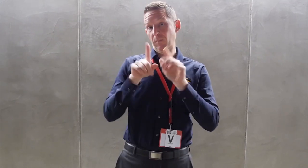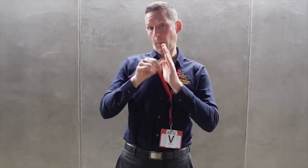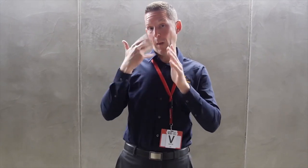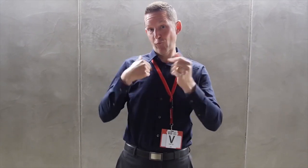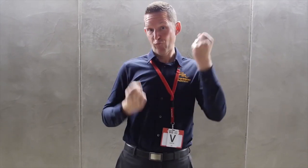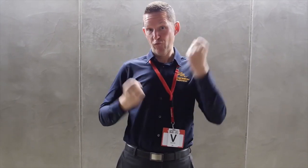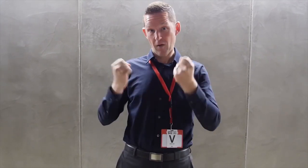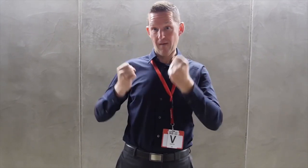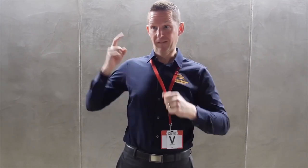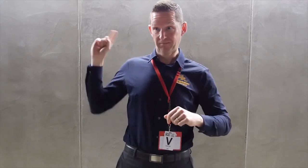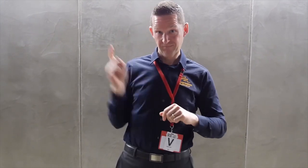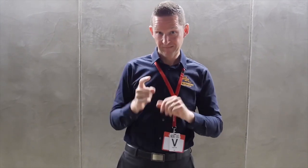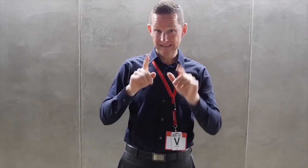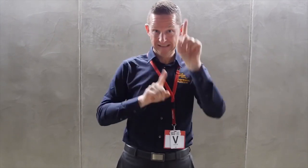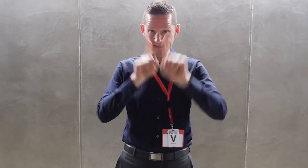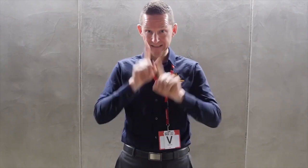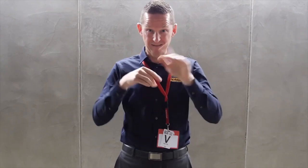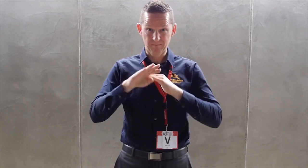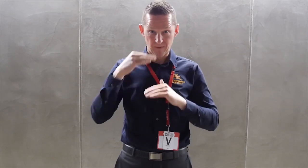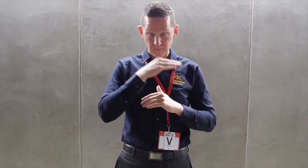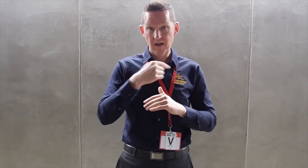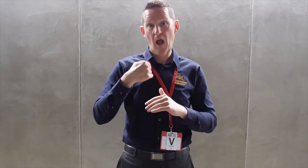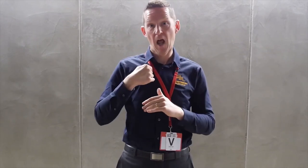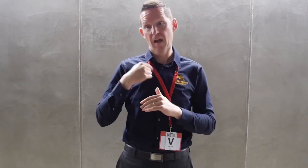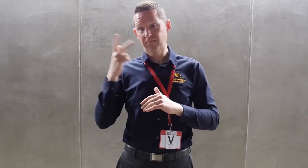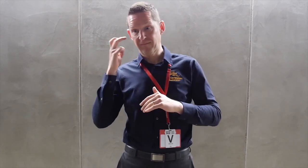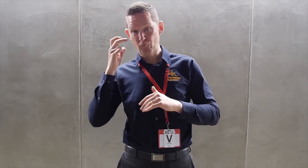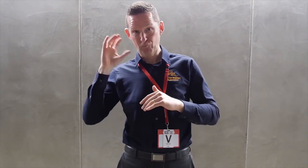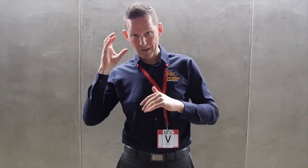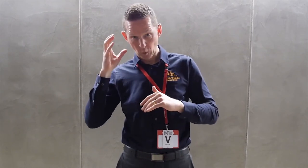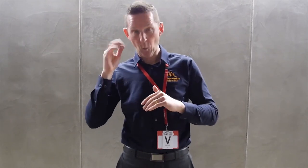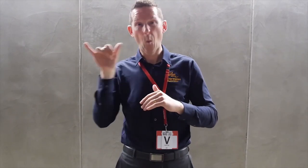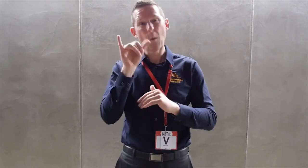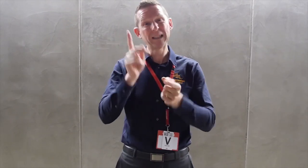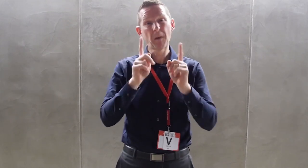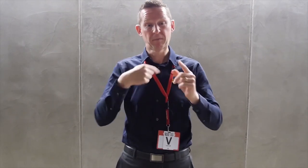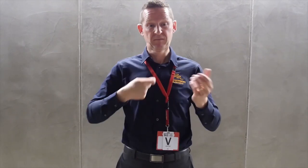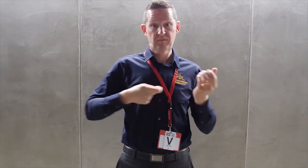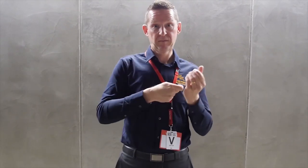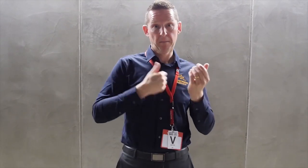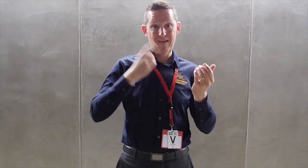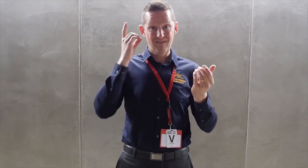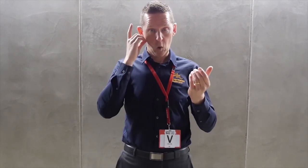On the drive to the studio, I listen to the ABC radio or I will connect my phone to the car’s sound system